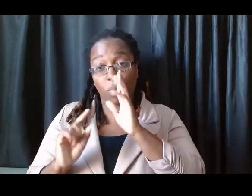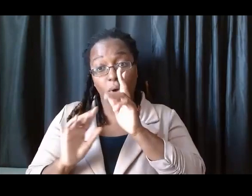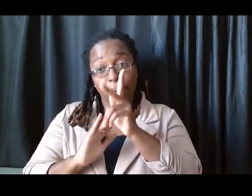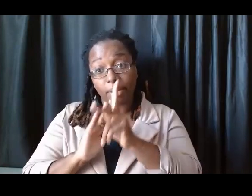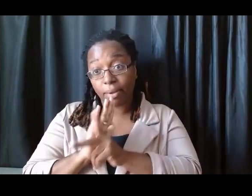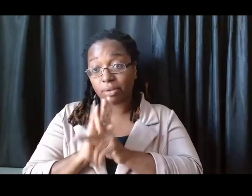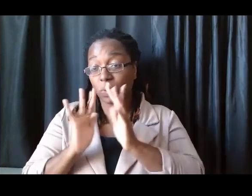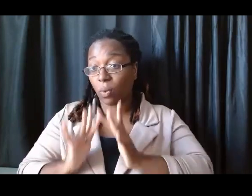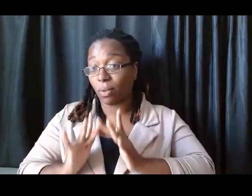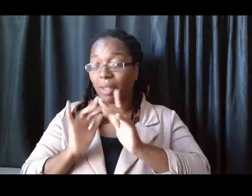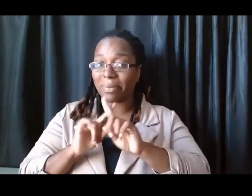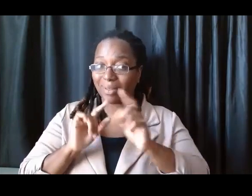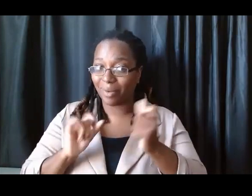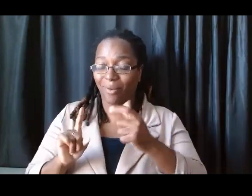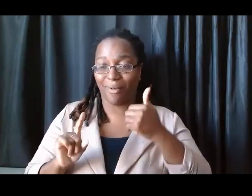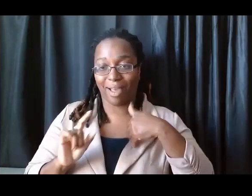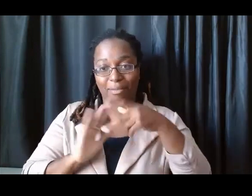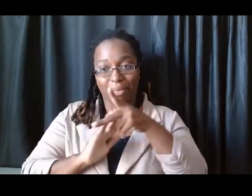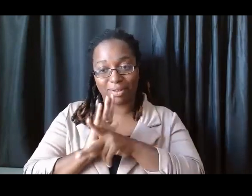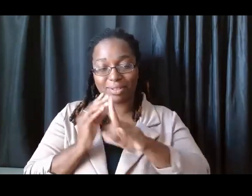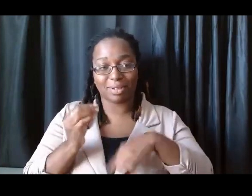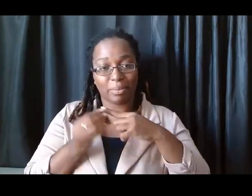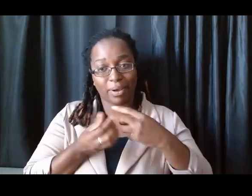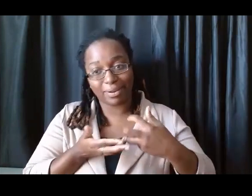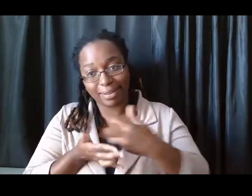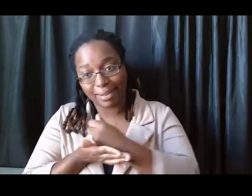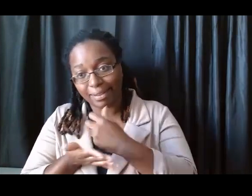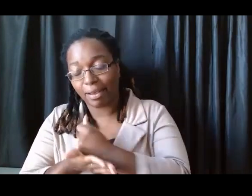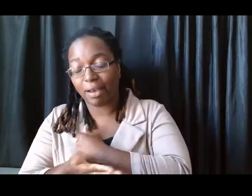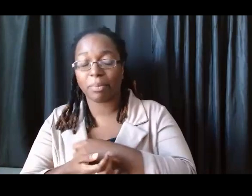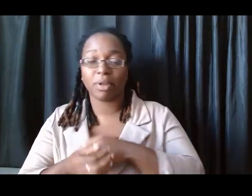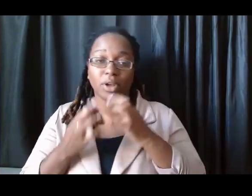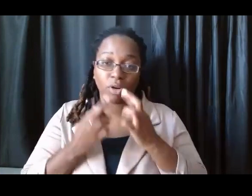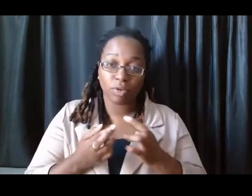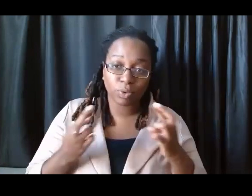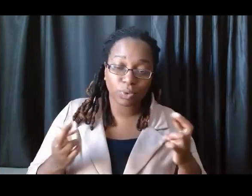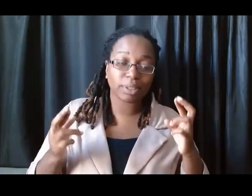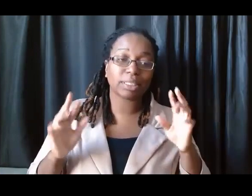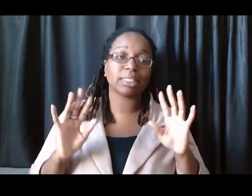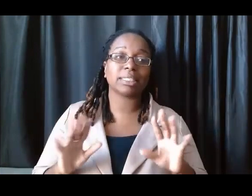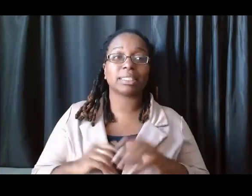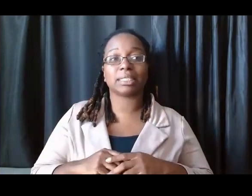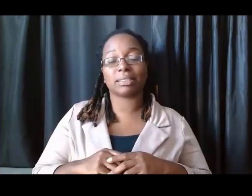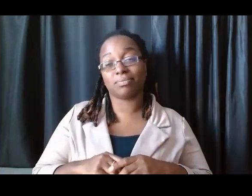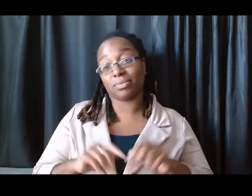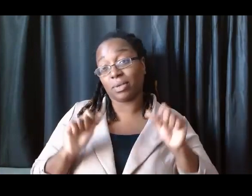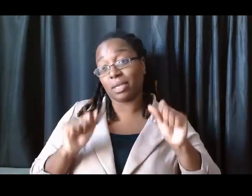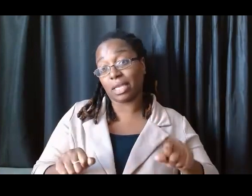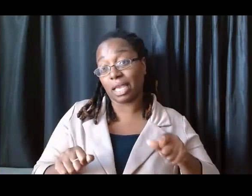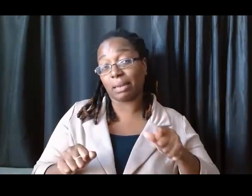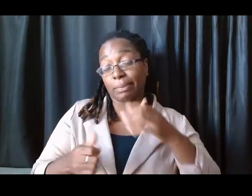policies about income and resources. And so it could be helpful to talk with a benefit planner